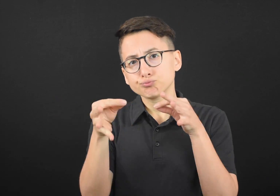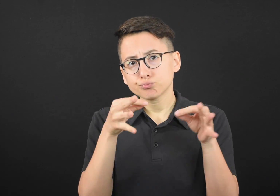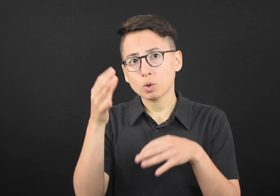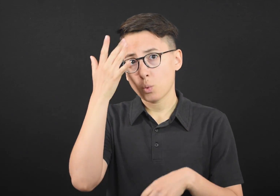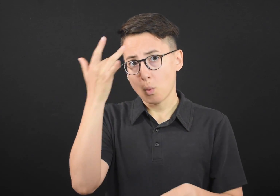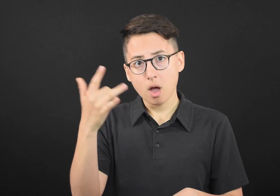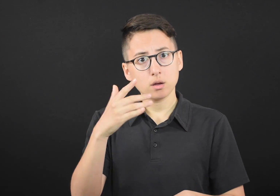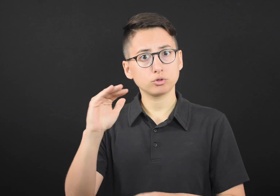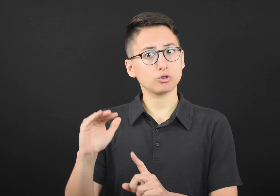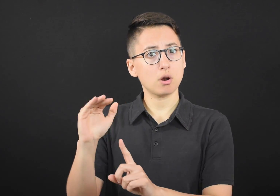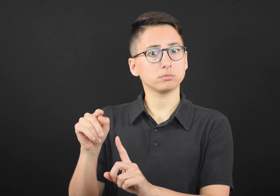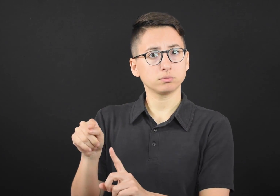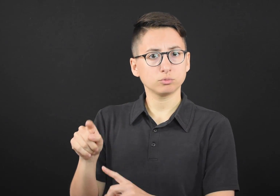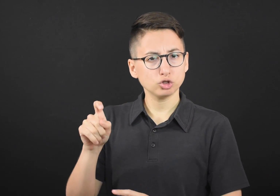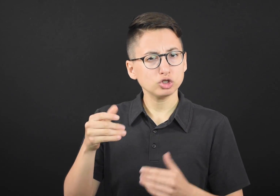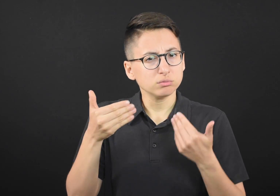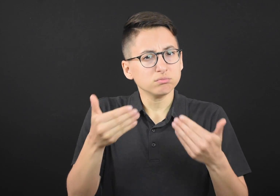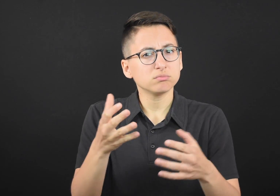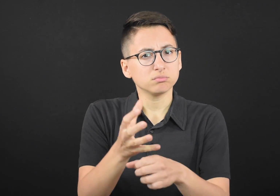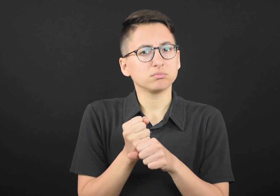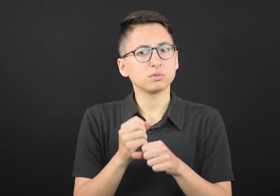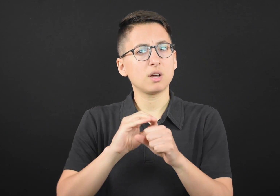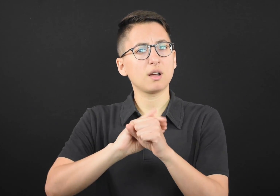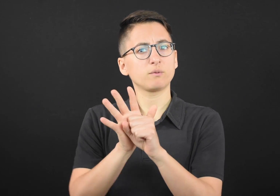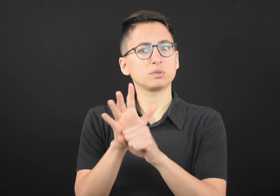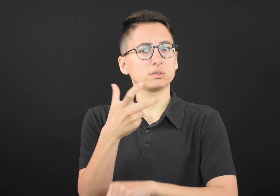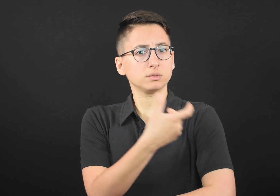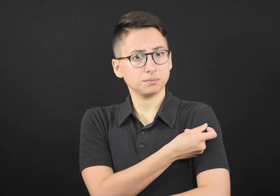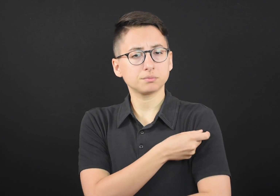your child should get the COVID vaccine and answers some questions